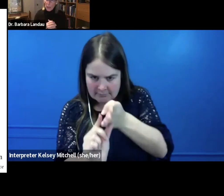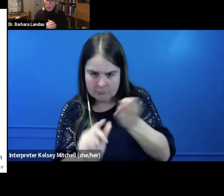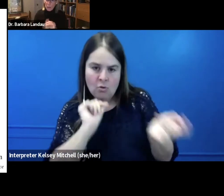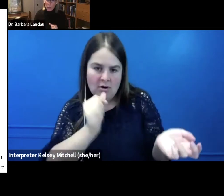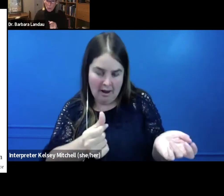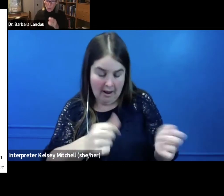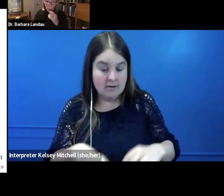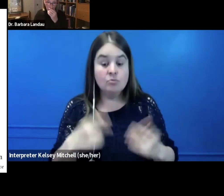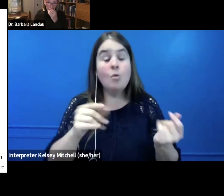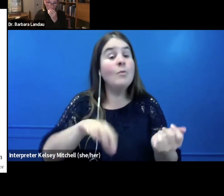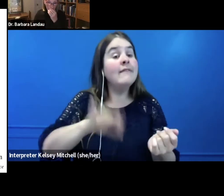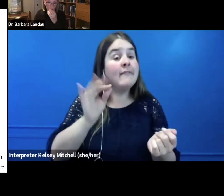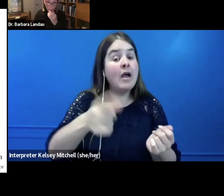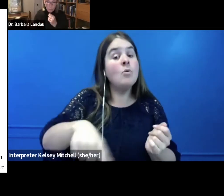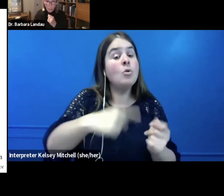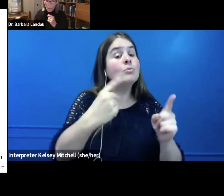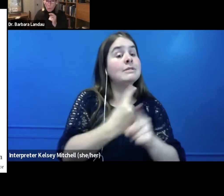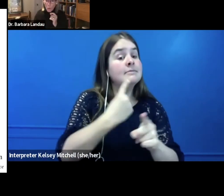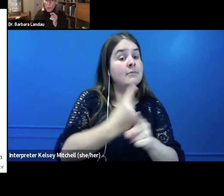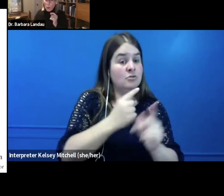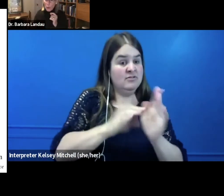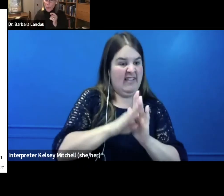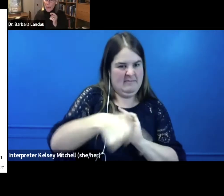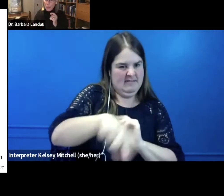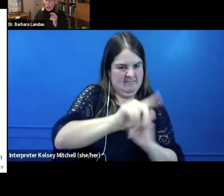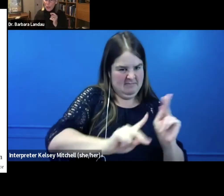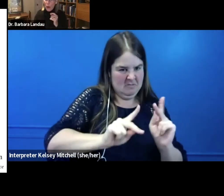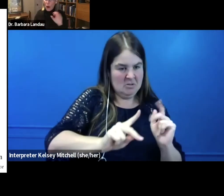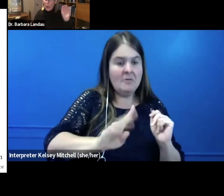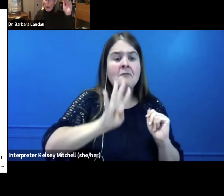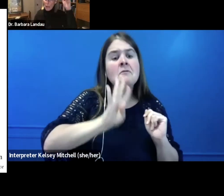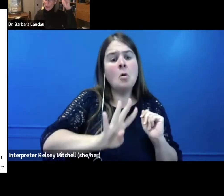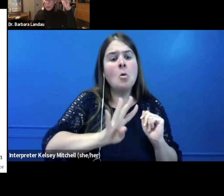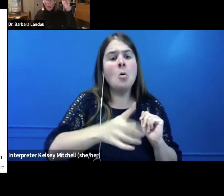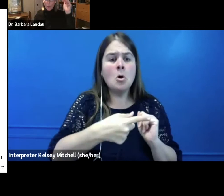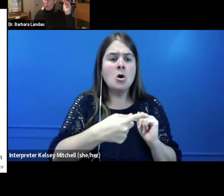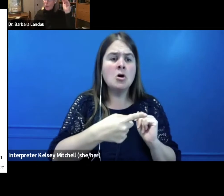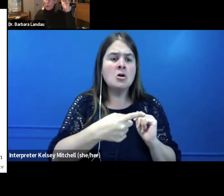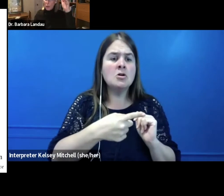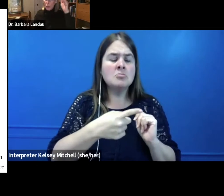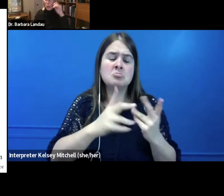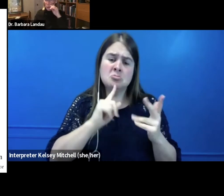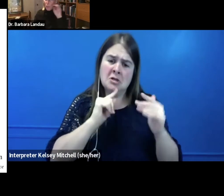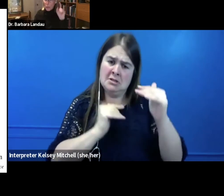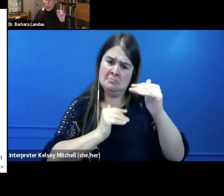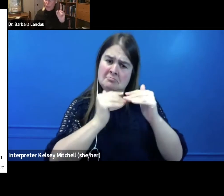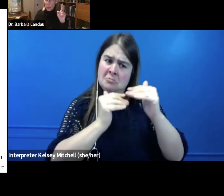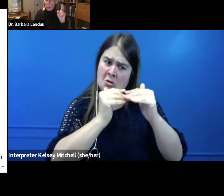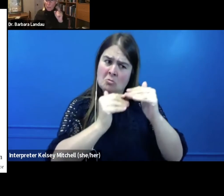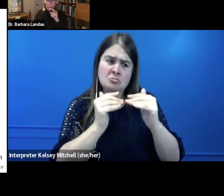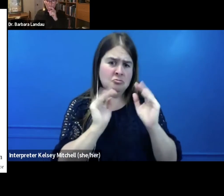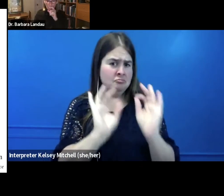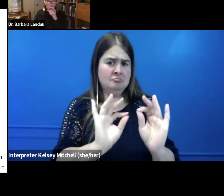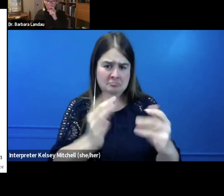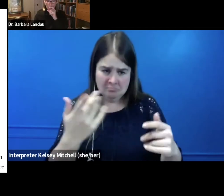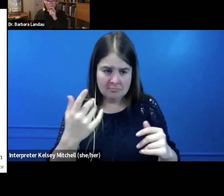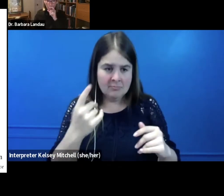individuals four-year-olds actually are at asymptote